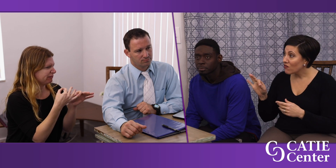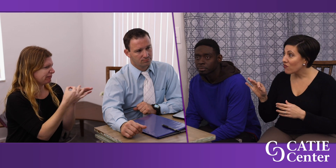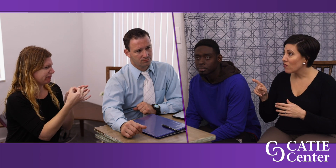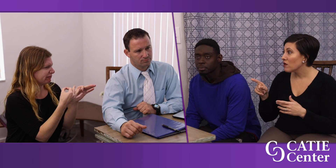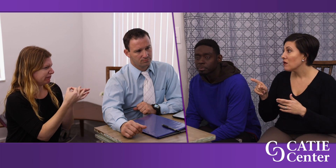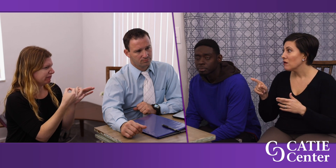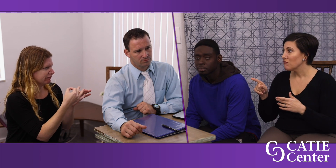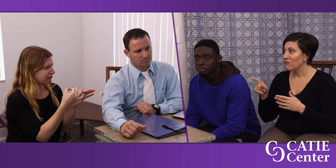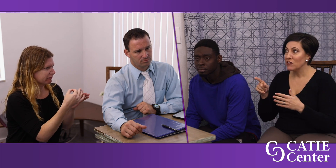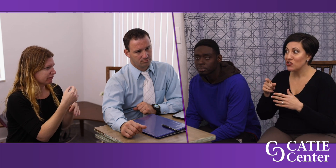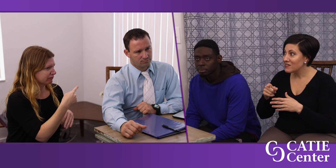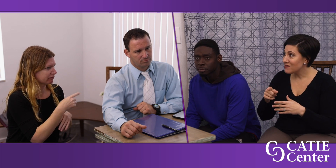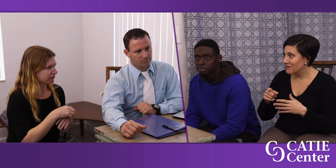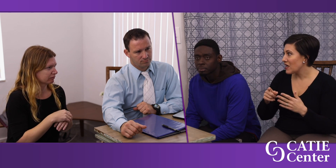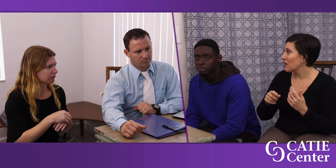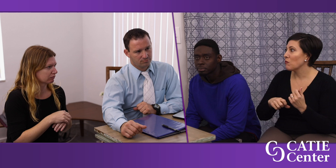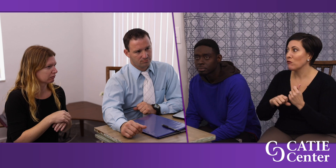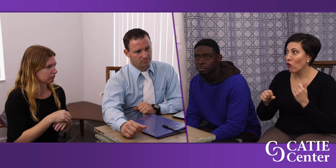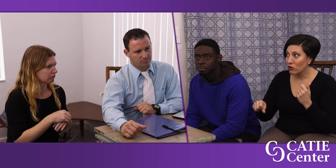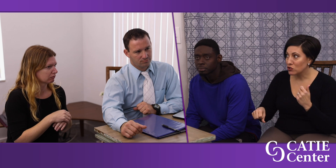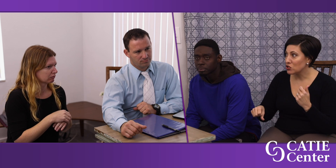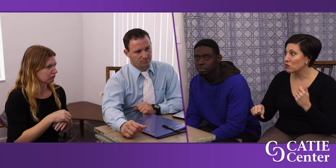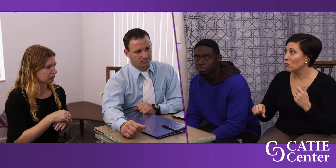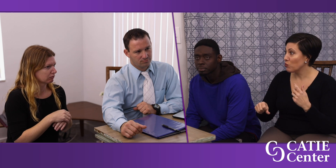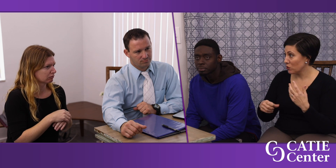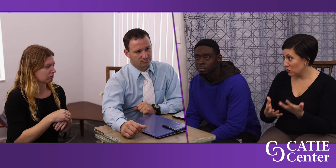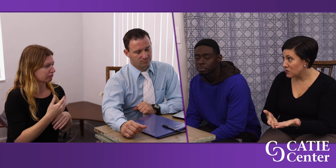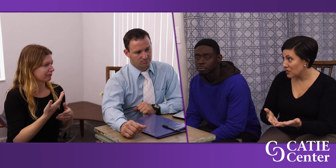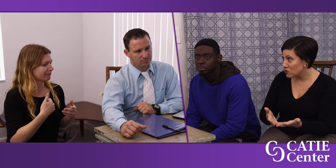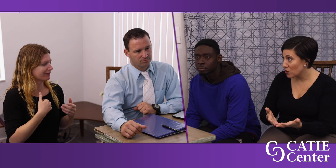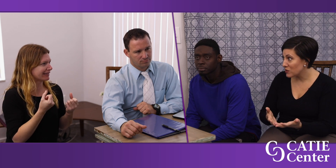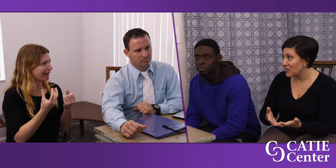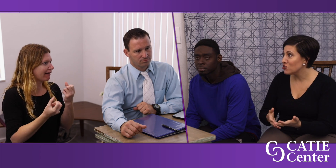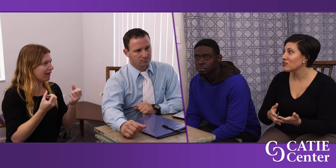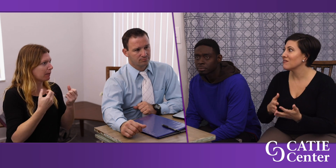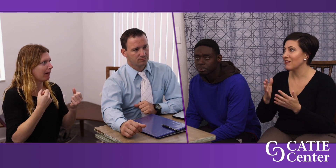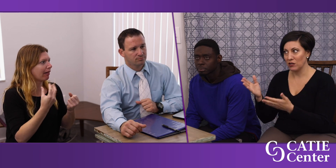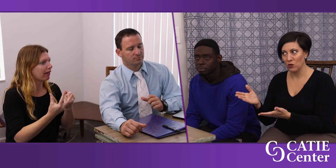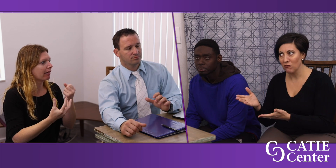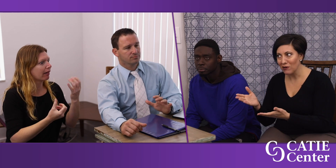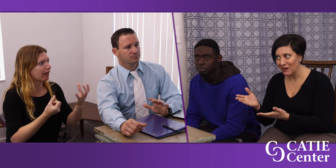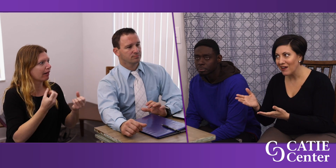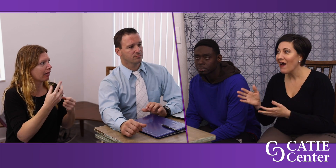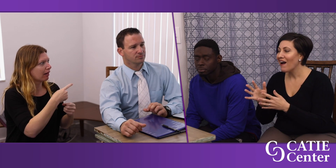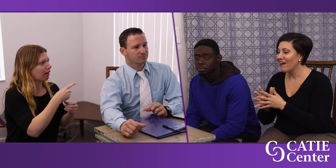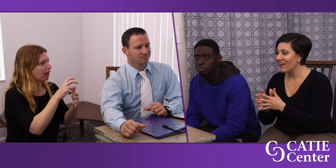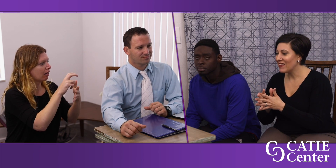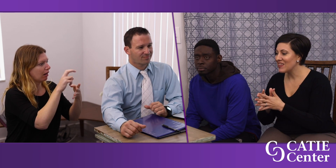If she's taking a bit longer to produce the interpretation then you can read, uh, then